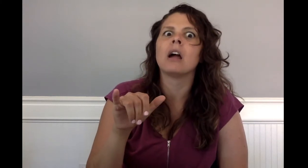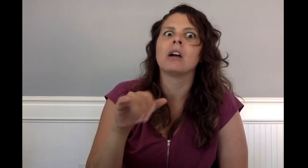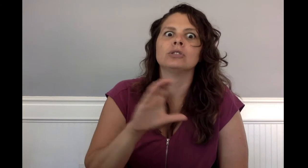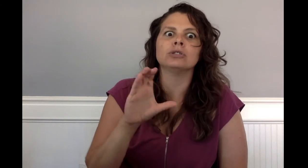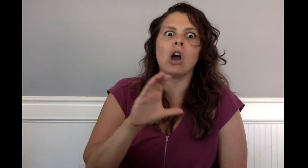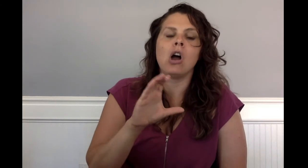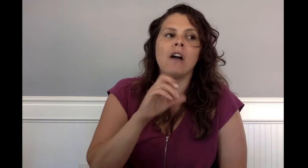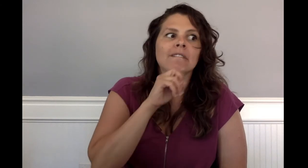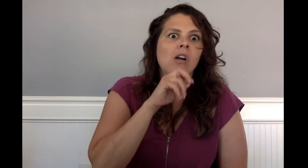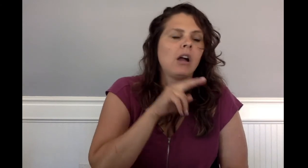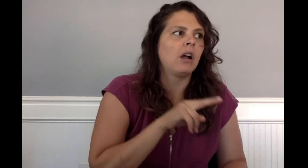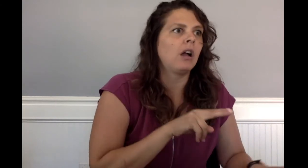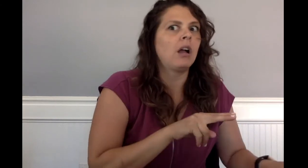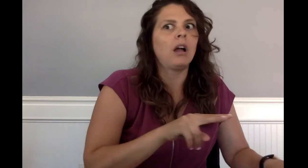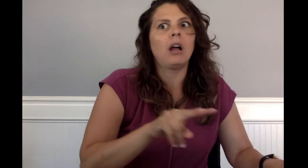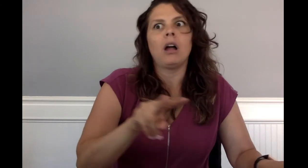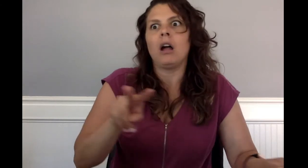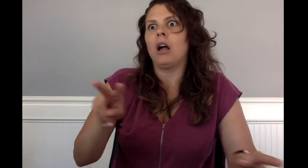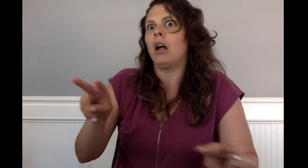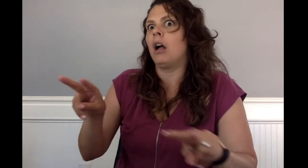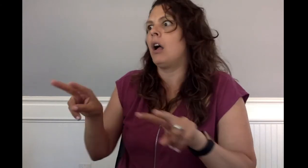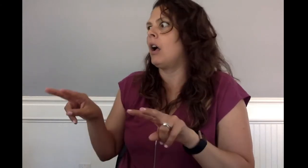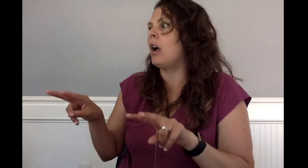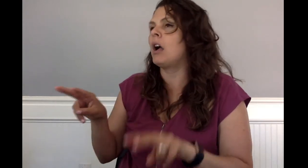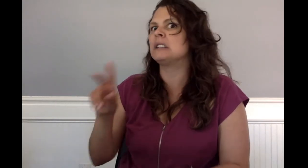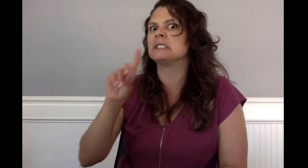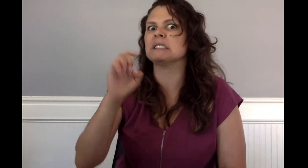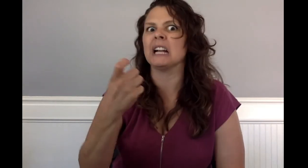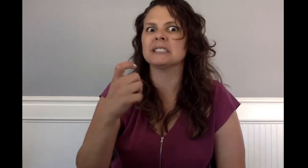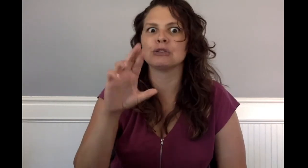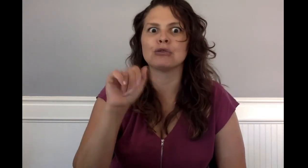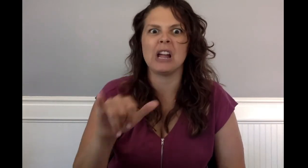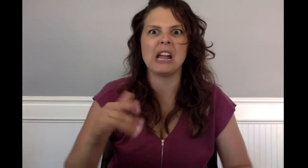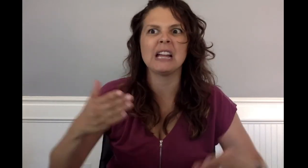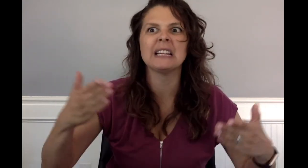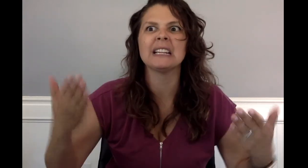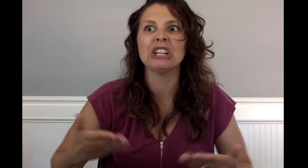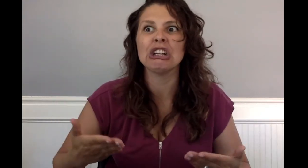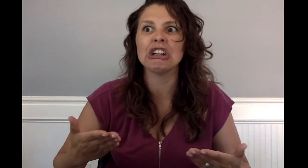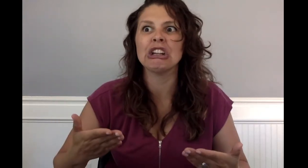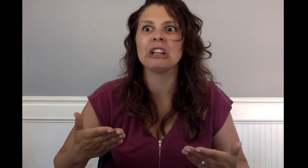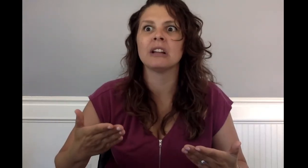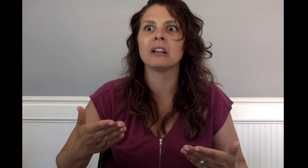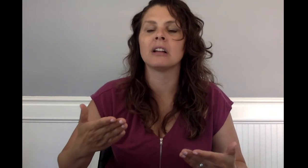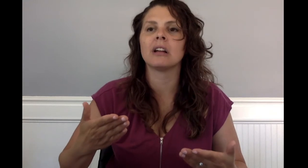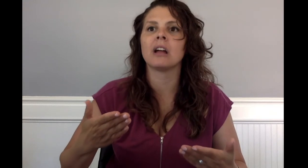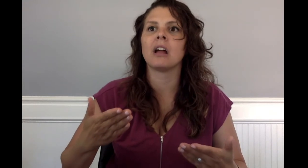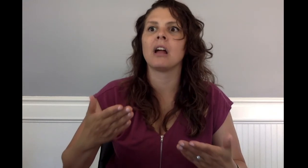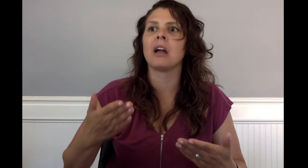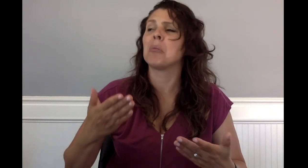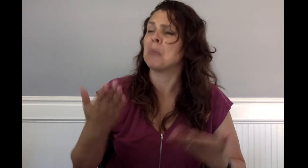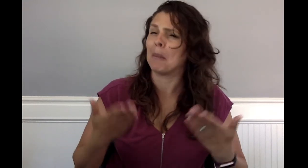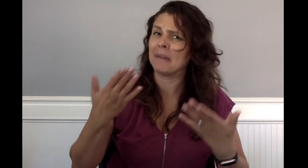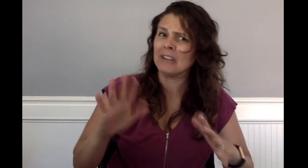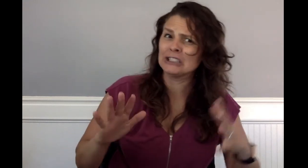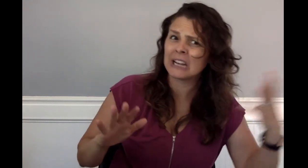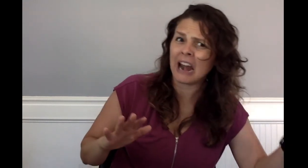Charlie and Frog looked around. Dex and Ray were here and left.